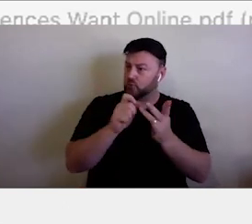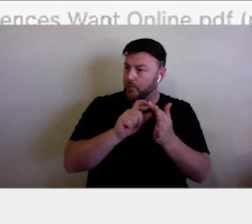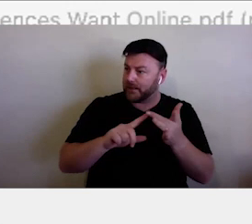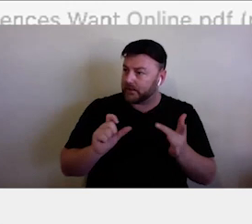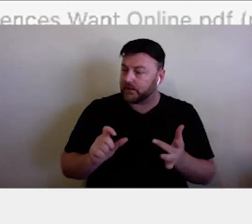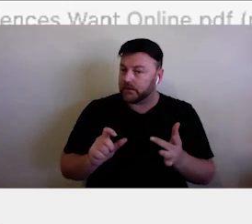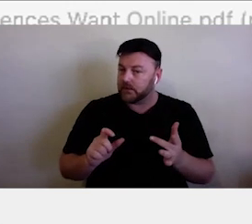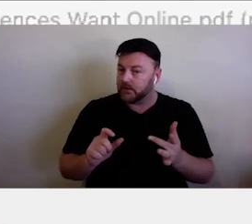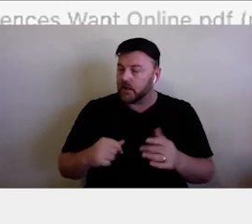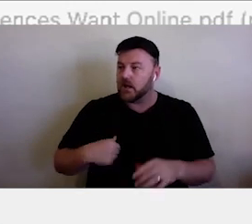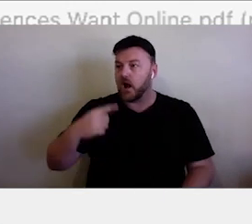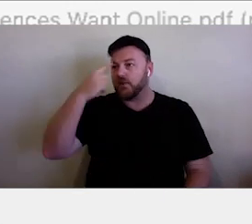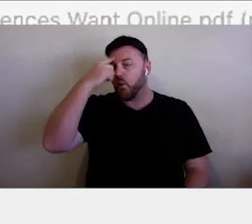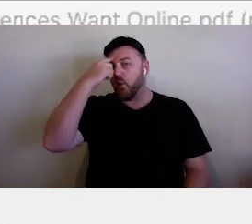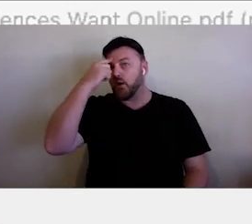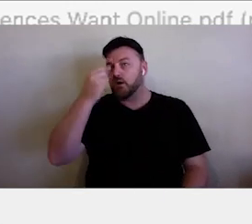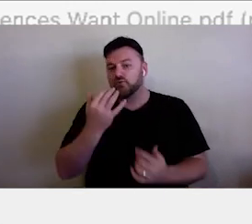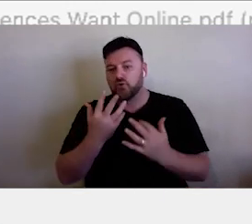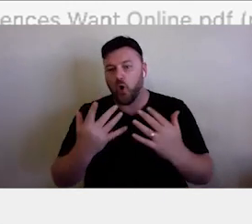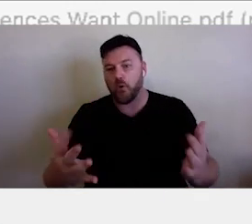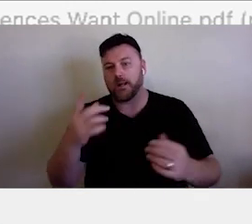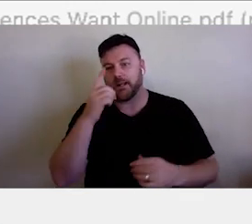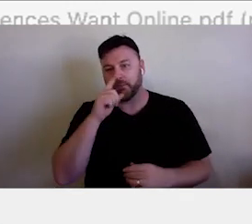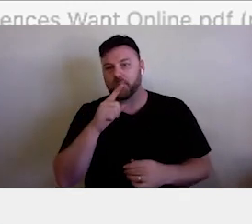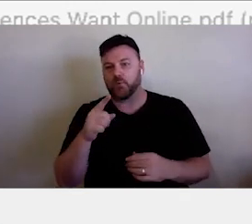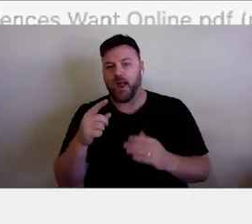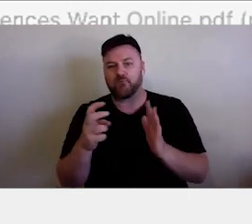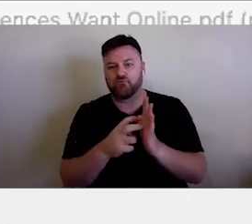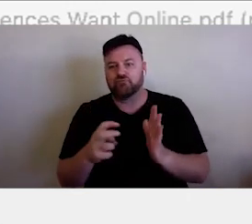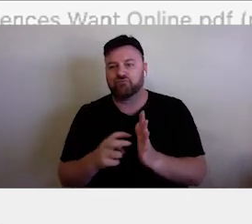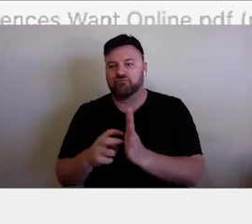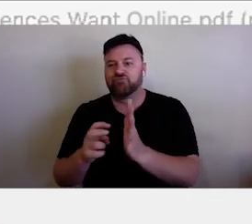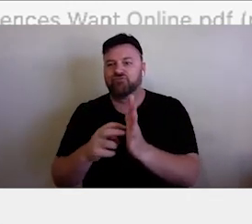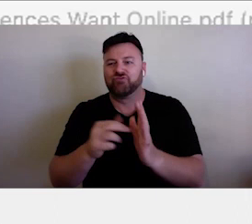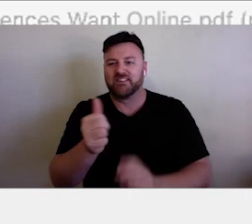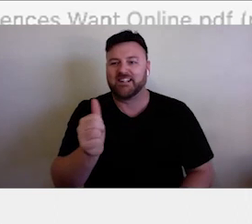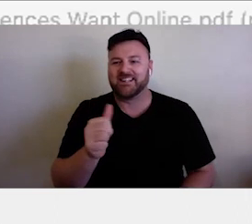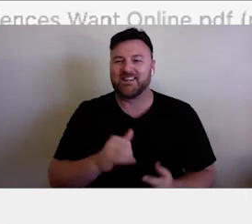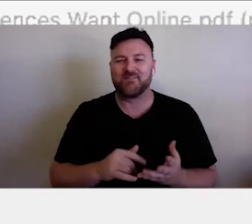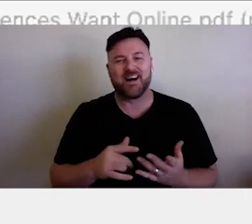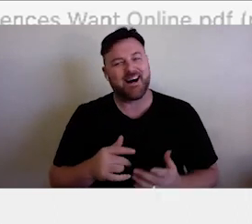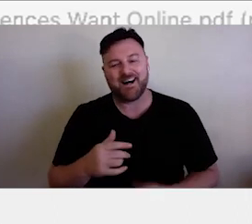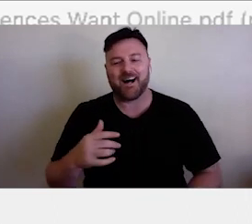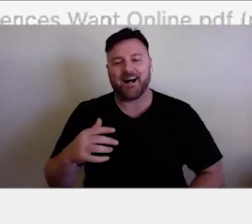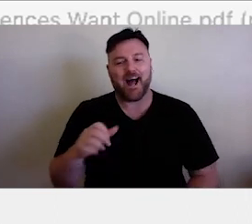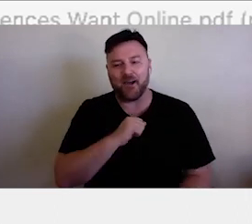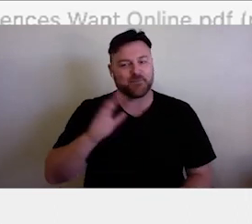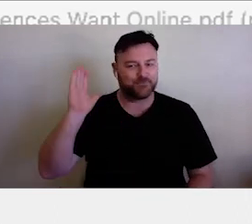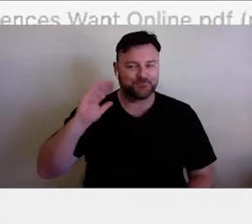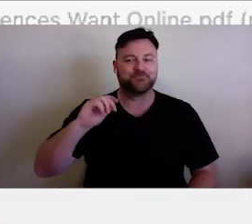people have registered to hear this. As part of my commitment to you - and a bit of discipline for myself - I'm sharing this story with you and